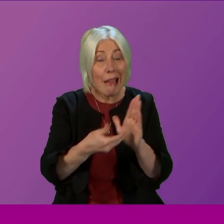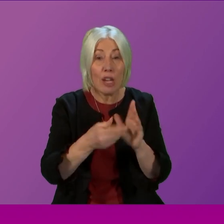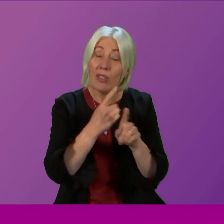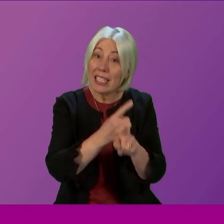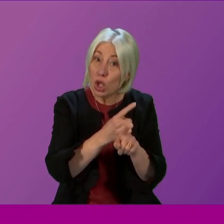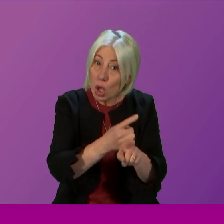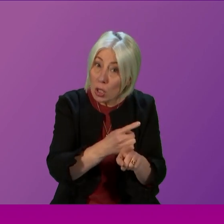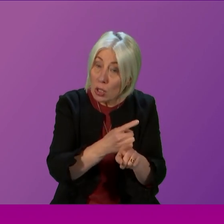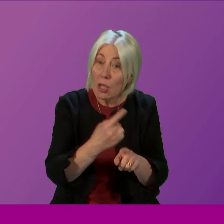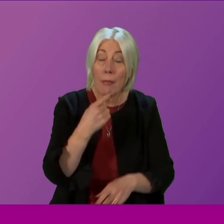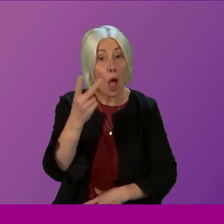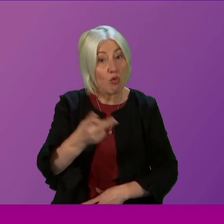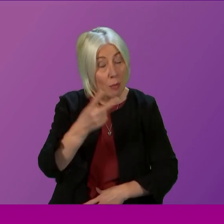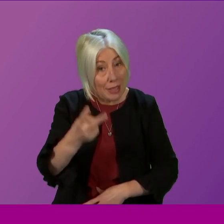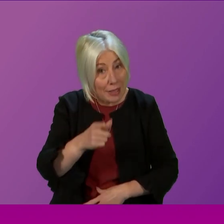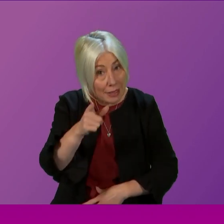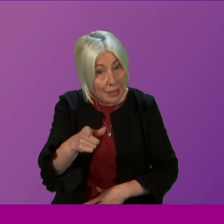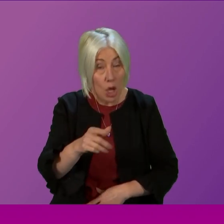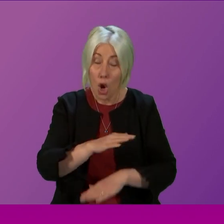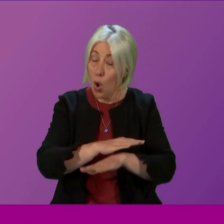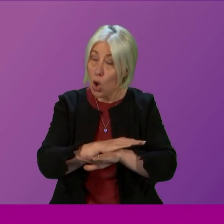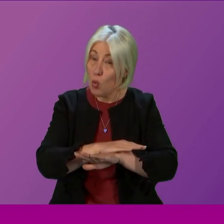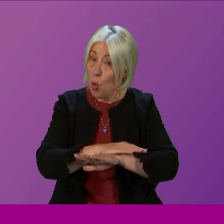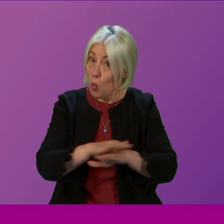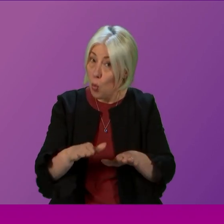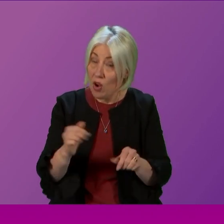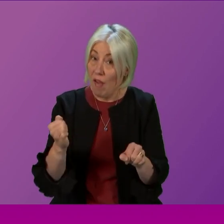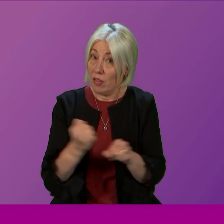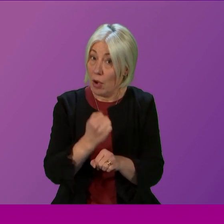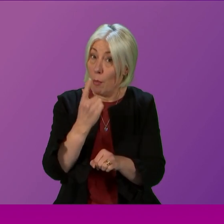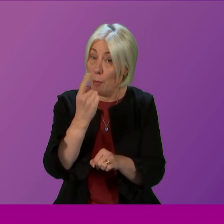Again, I repeat that we would not have been able to do that had we followed Douglas